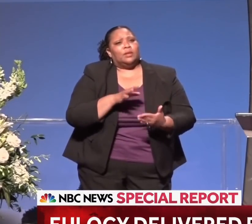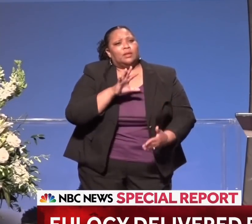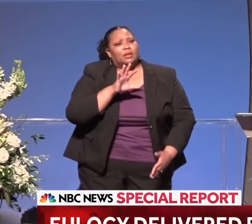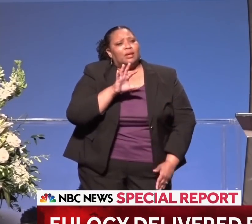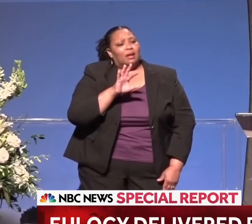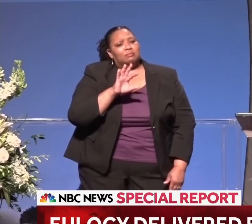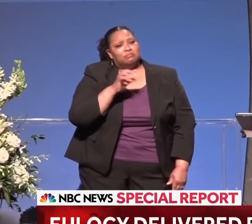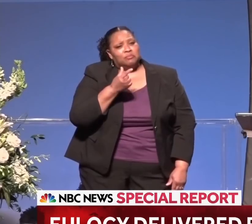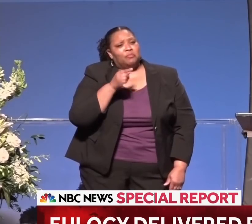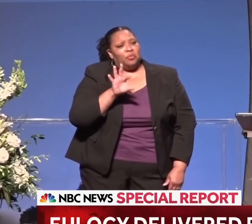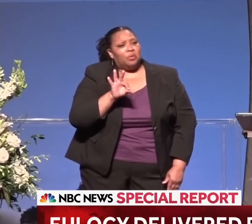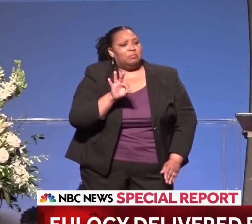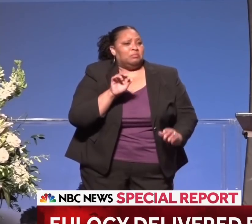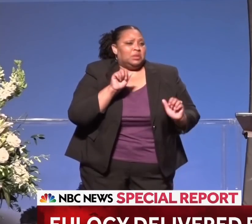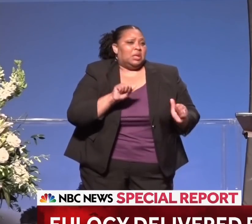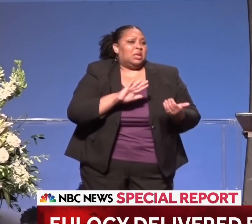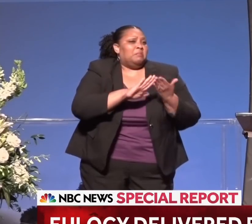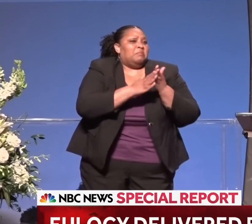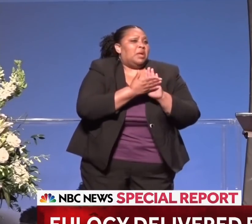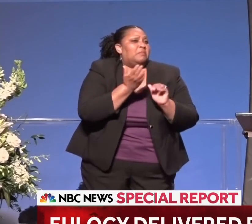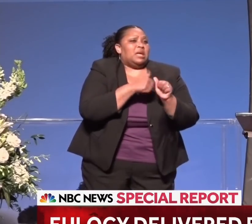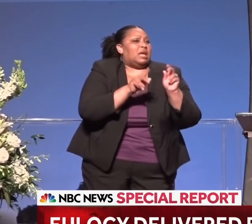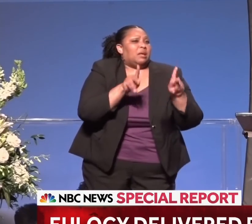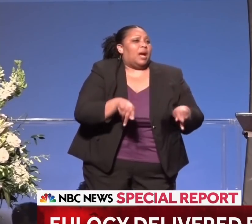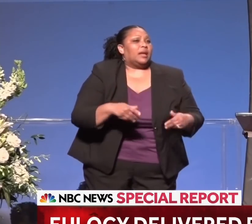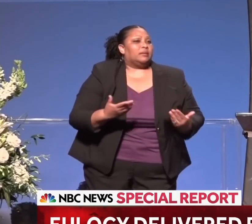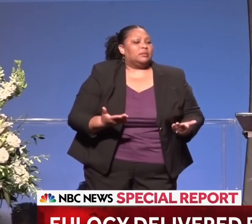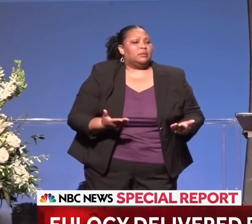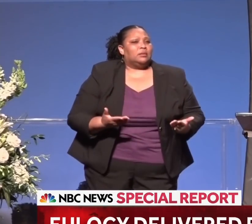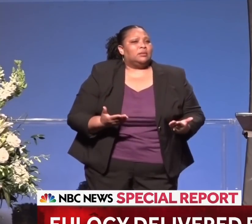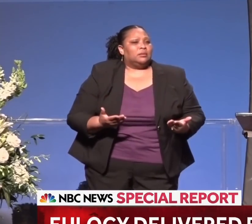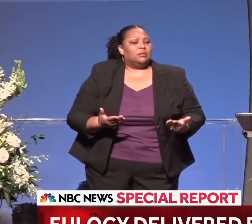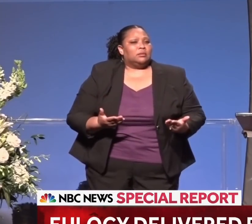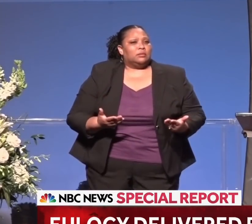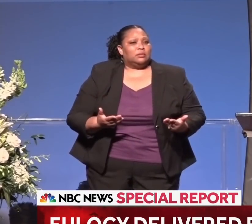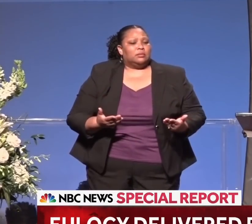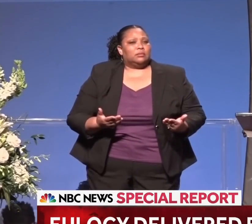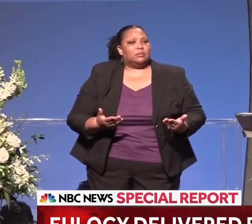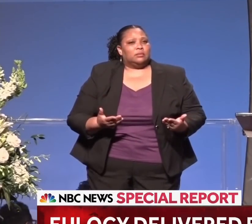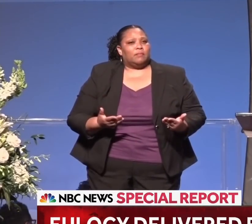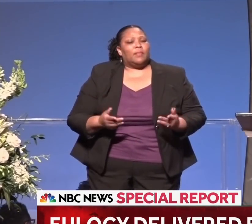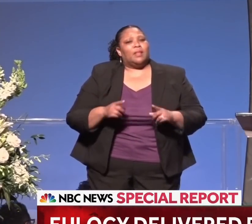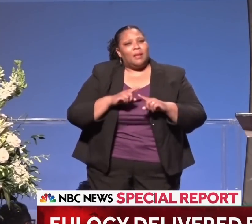HEAR BECAUSE YOU’RE NOT RECOGNIZING THE ROOM. RECOGNIZING THE ROOM.